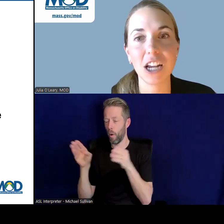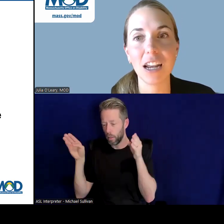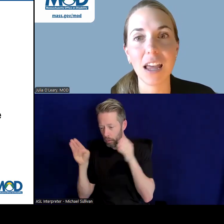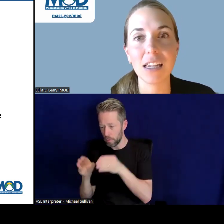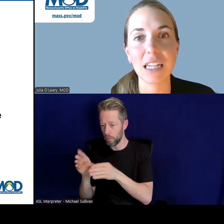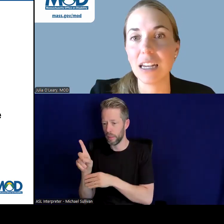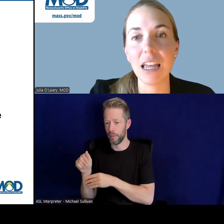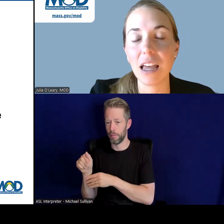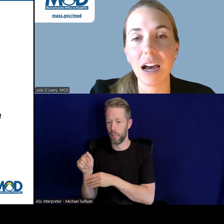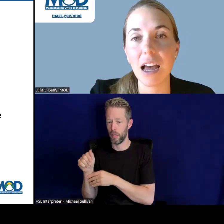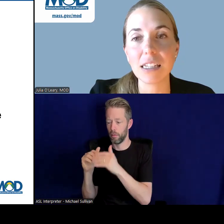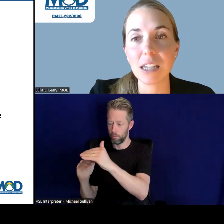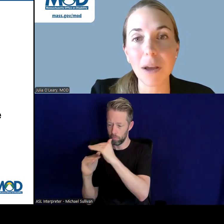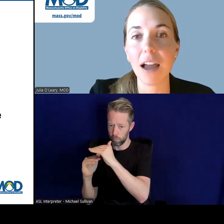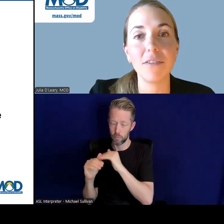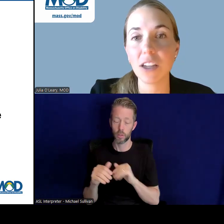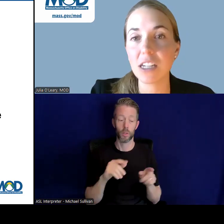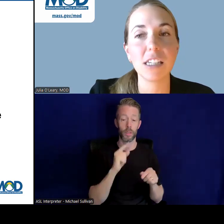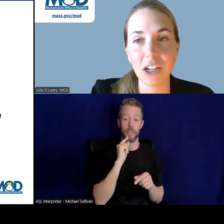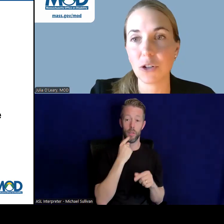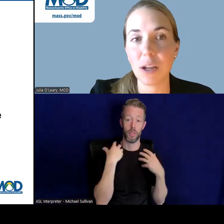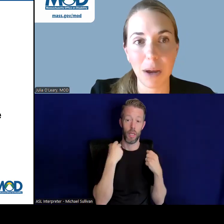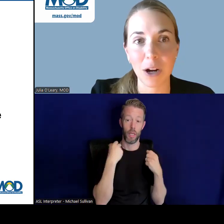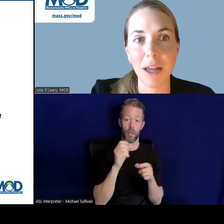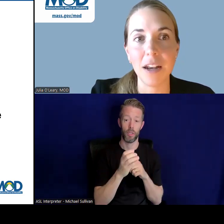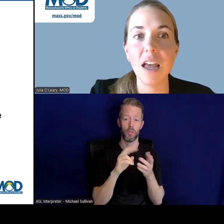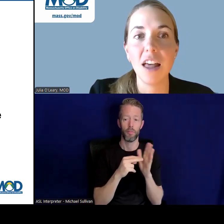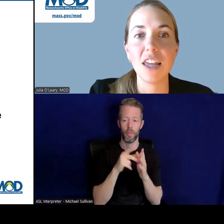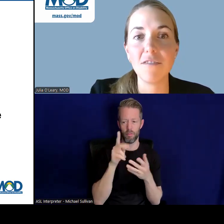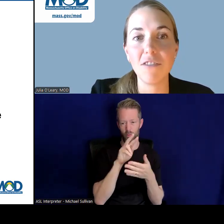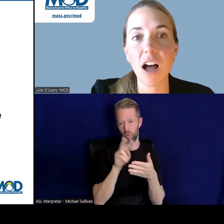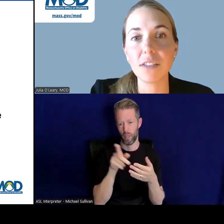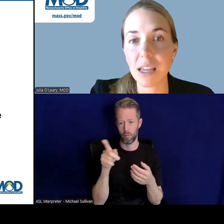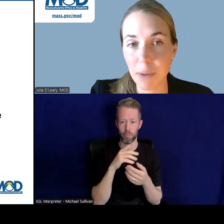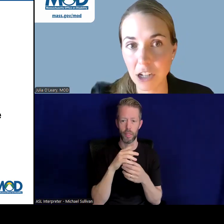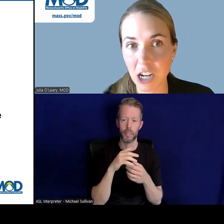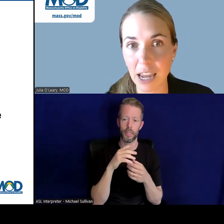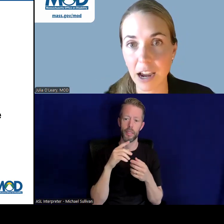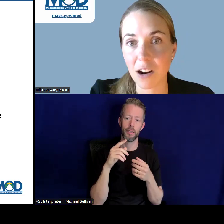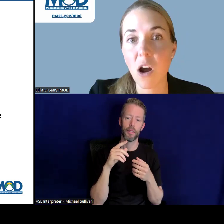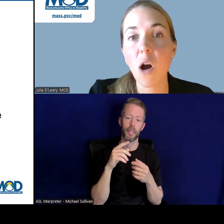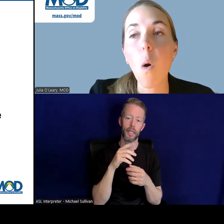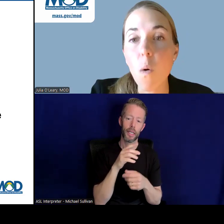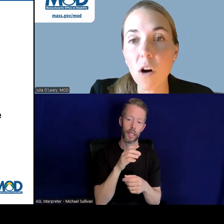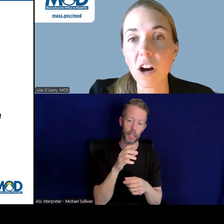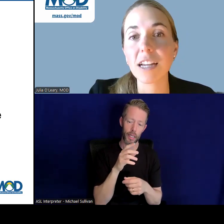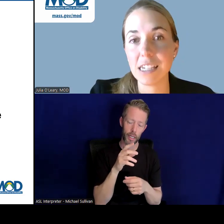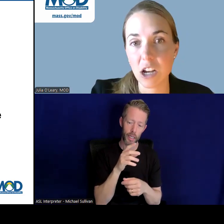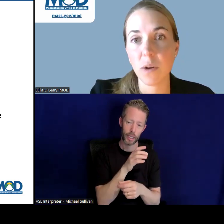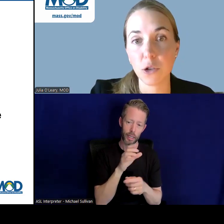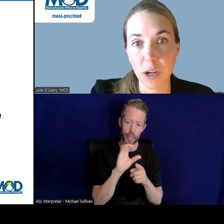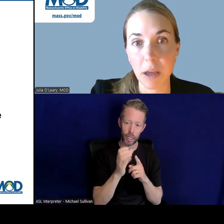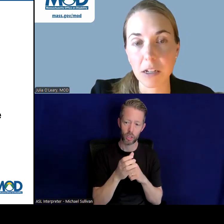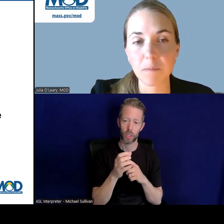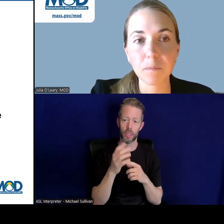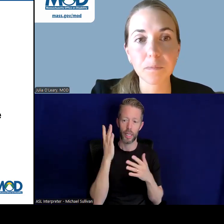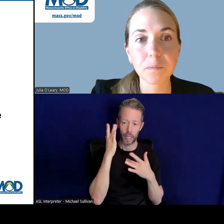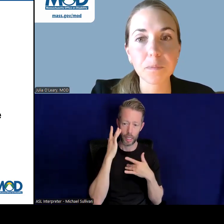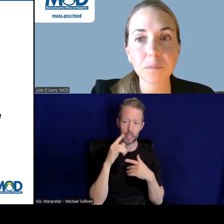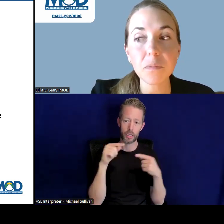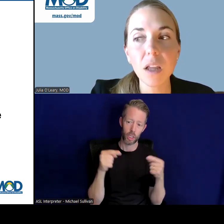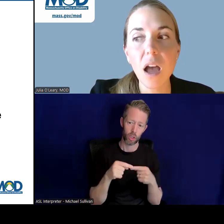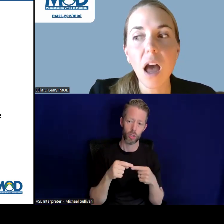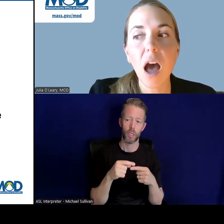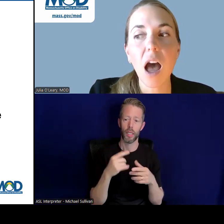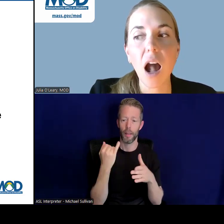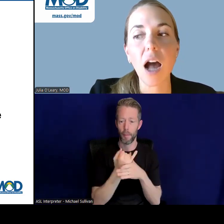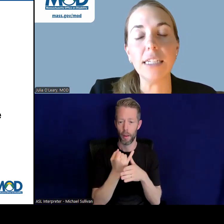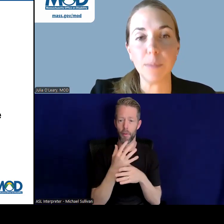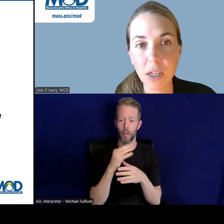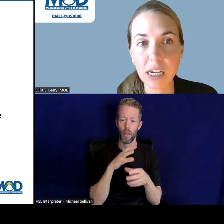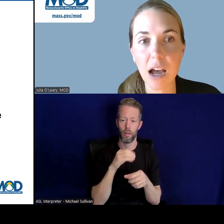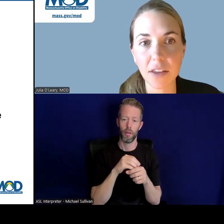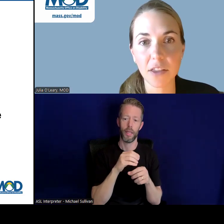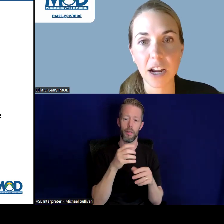A serious health condition is some kind of illness, injury, impairment that involves in-patient care or continuing treatment.